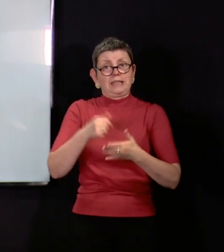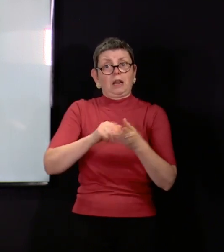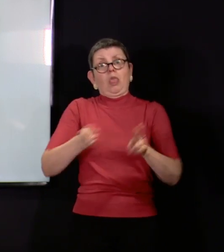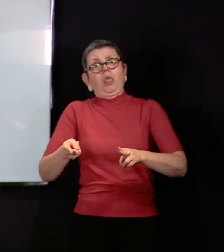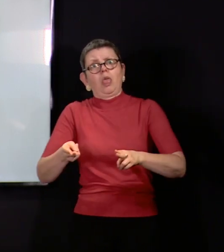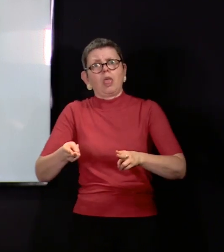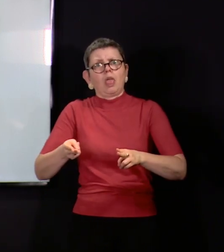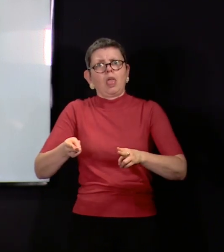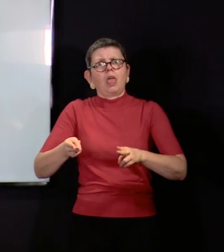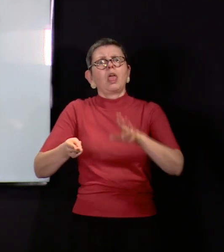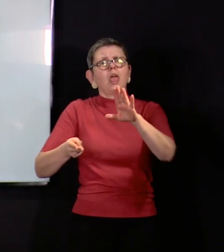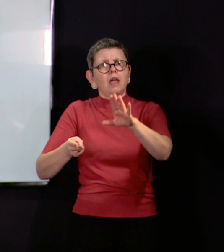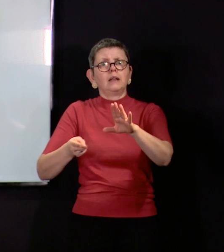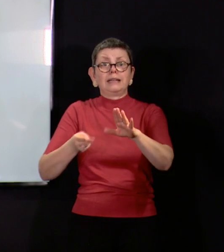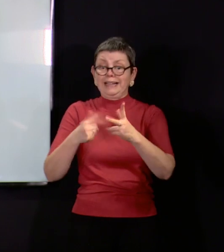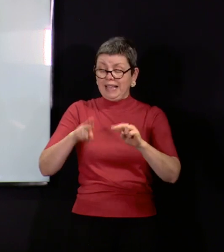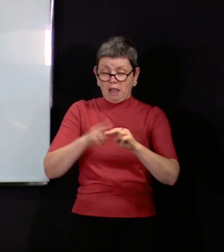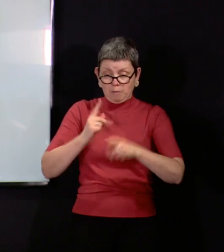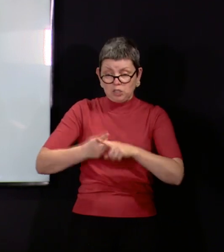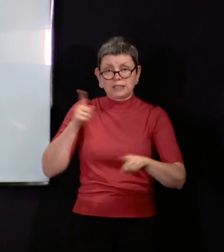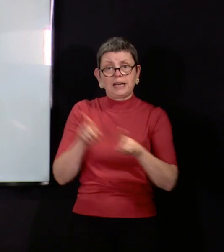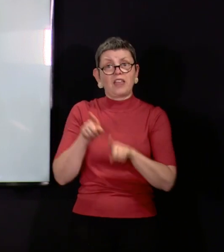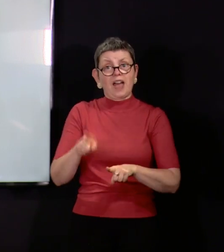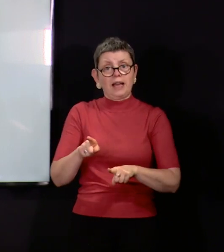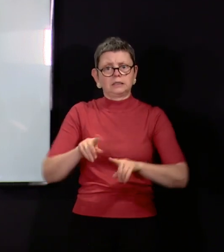legitimate reason to leave your home and now, more than ever, vaccinations in